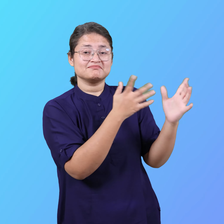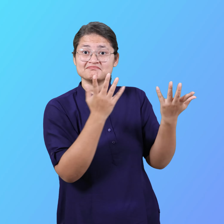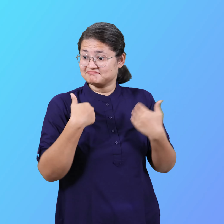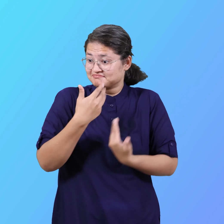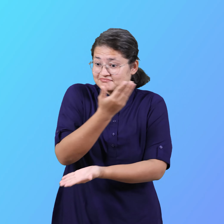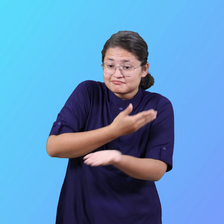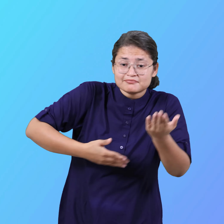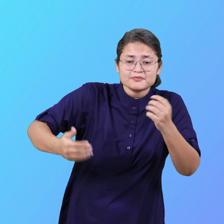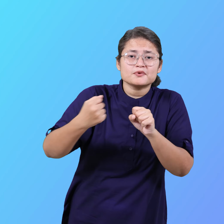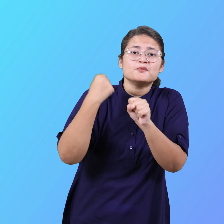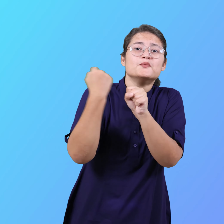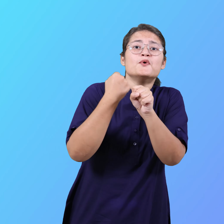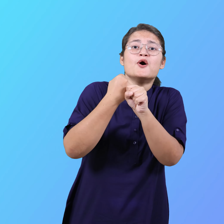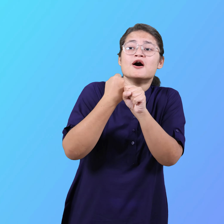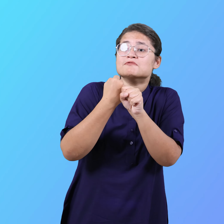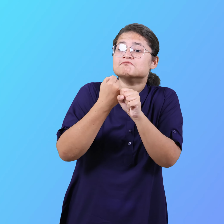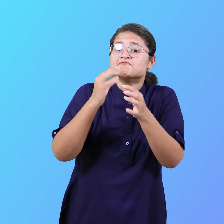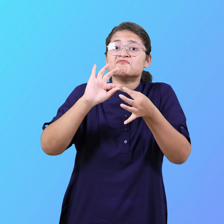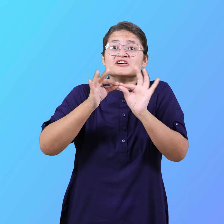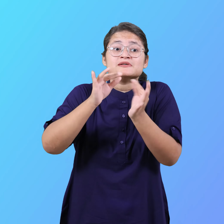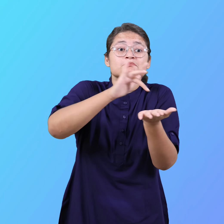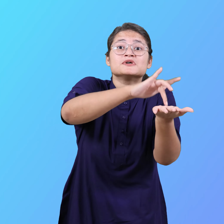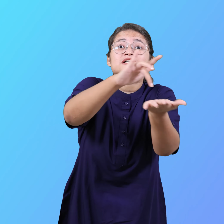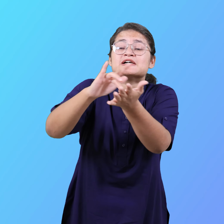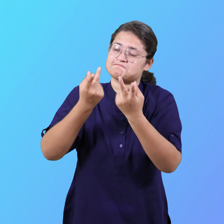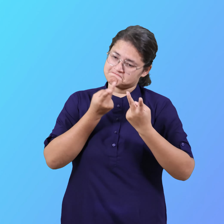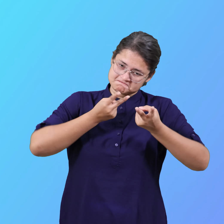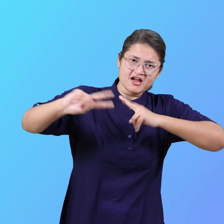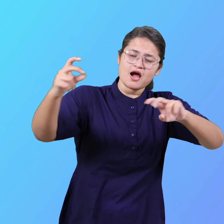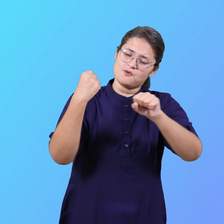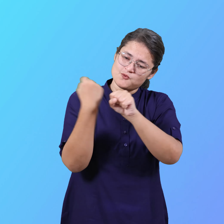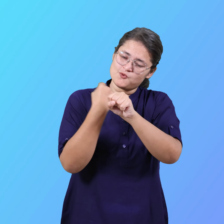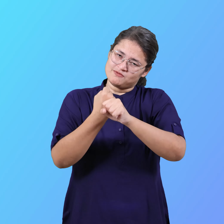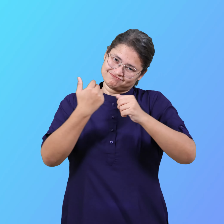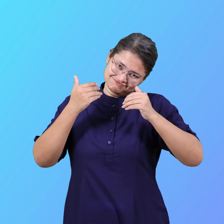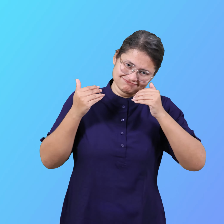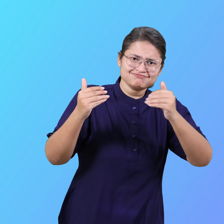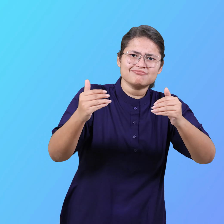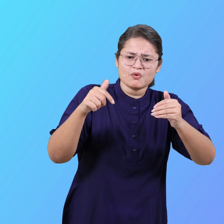So we all went back to work on the wall. Everyone went back to their own place and did their part.